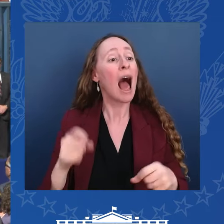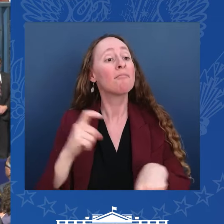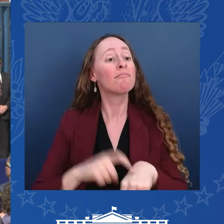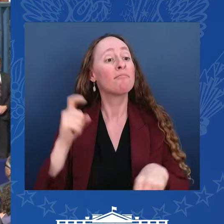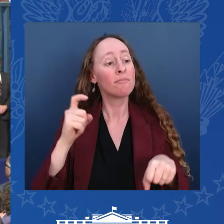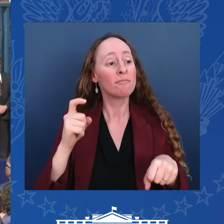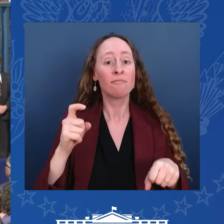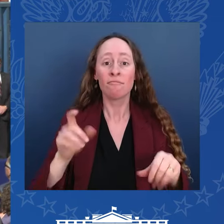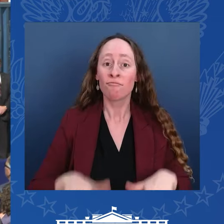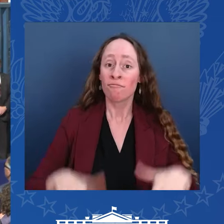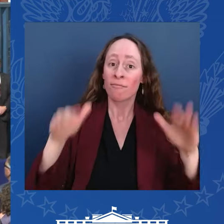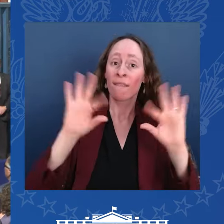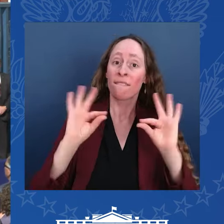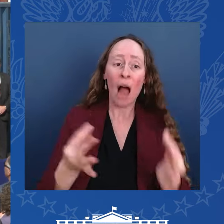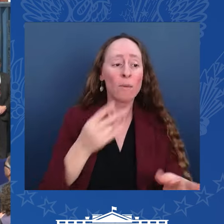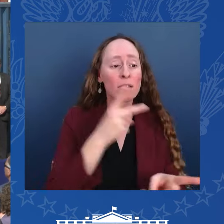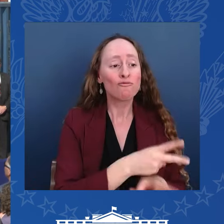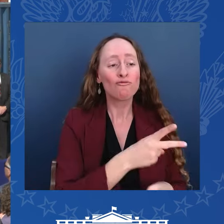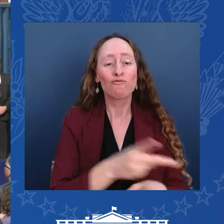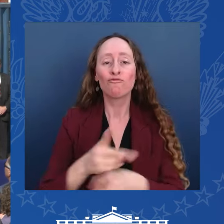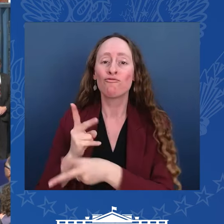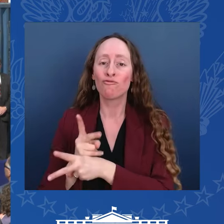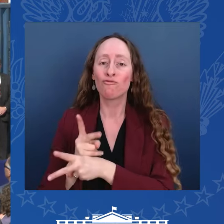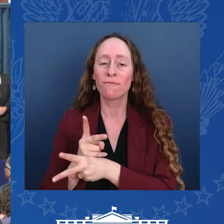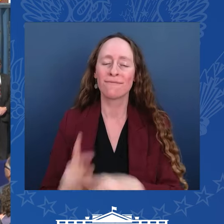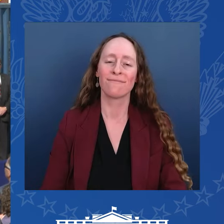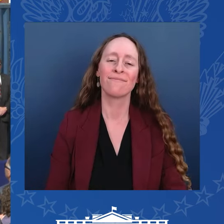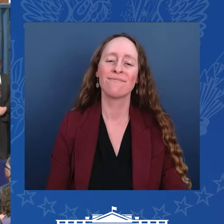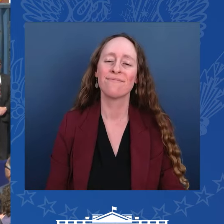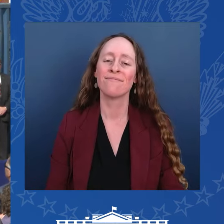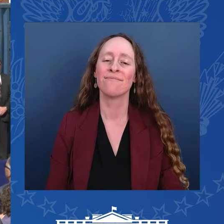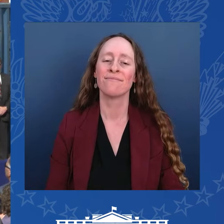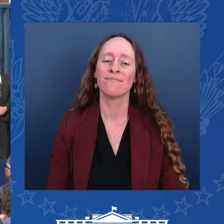making your own Newport Equipment, funded by the claim Port for Imports program,